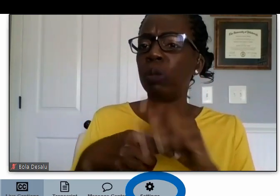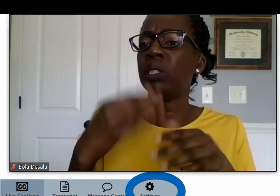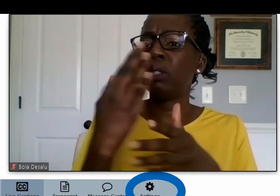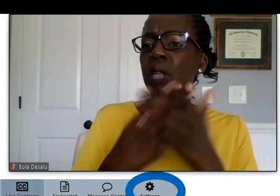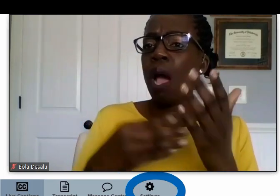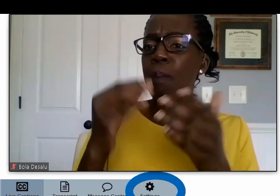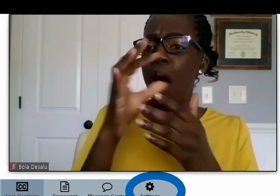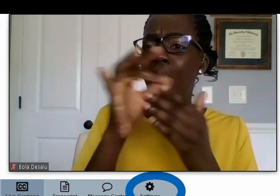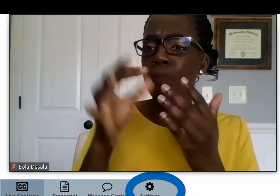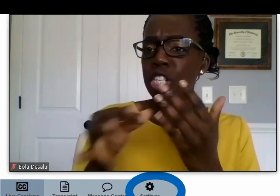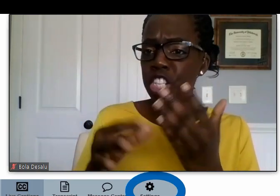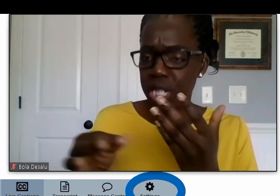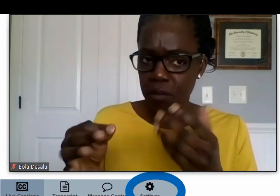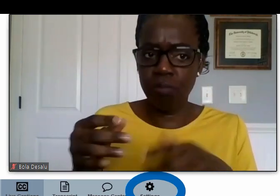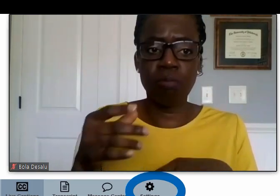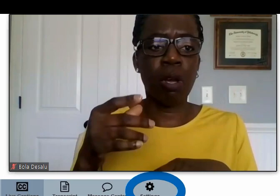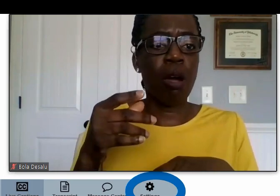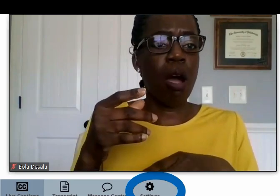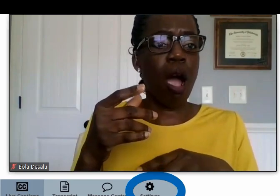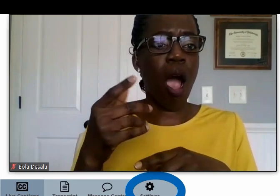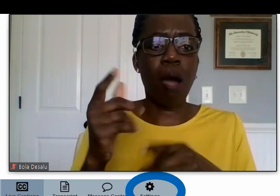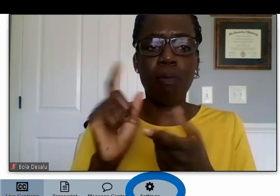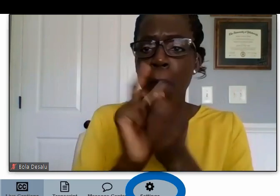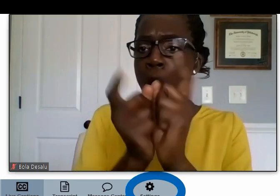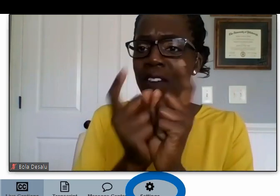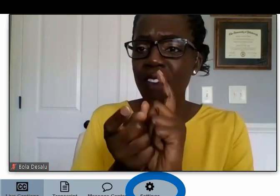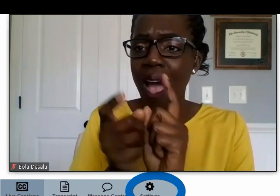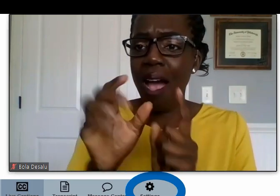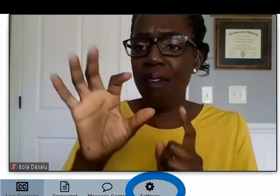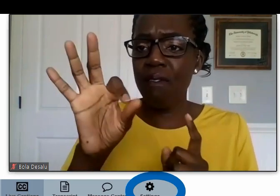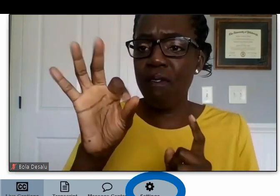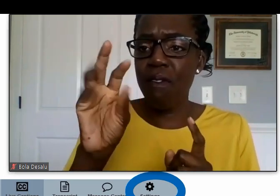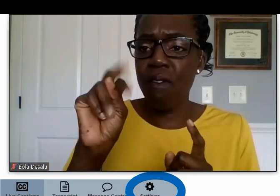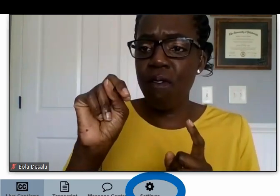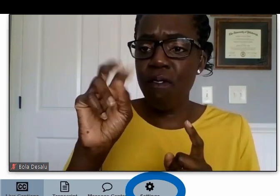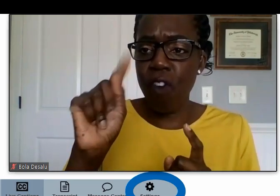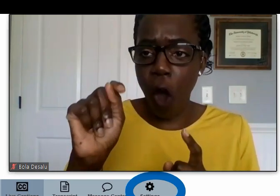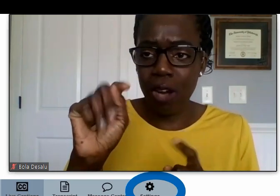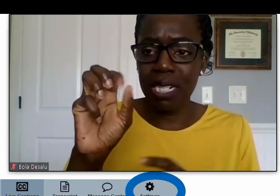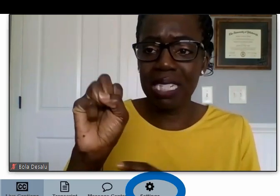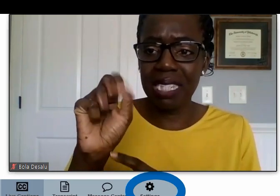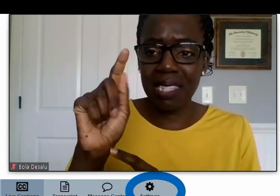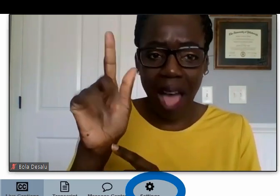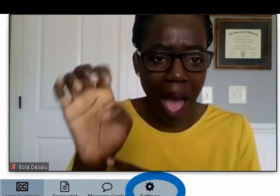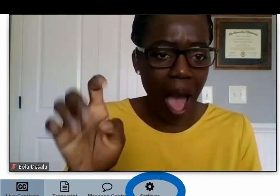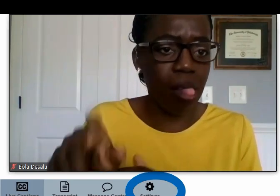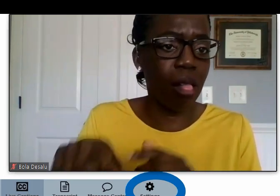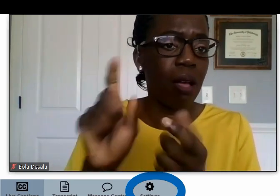I would like to show you some of the options, the modifications that you can make.